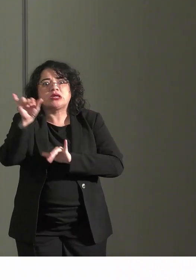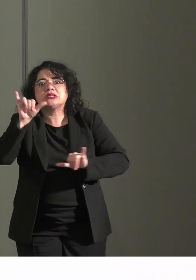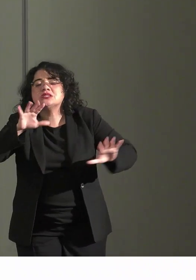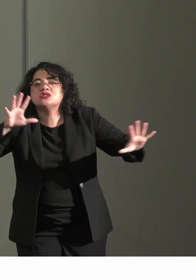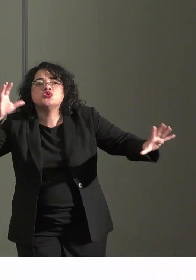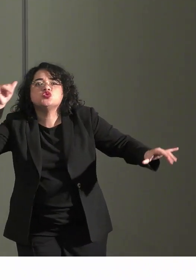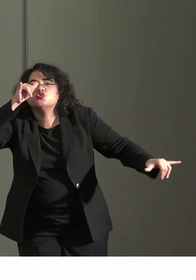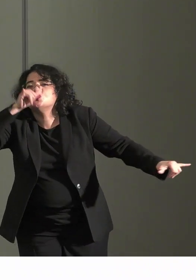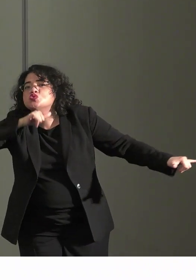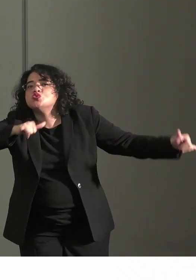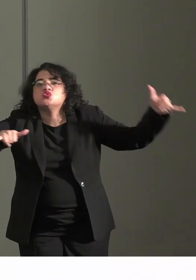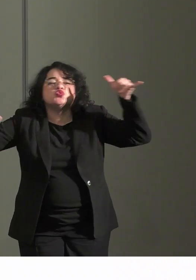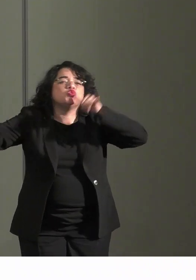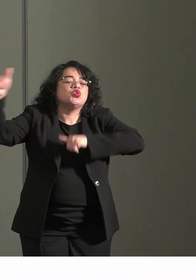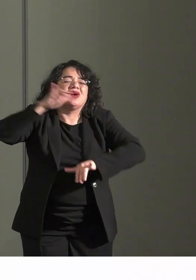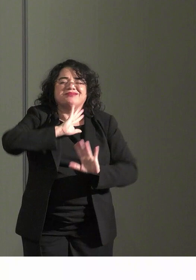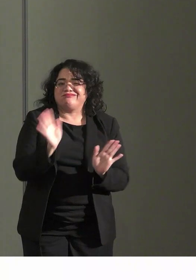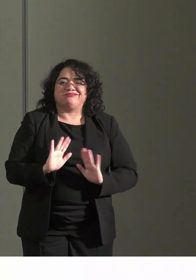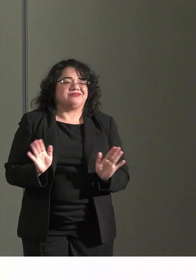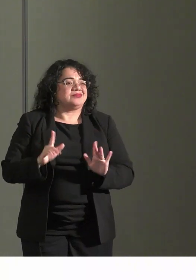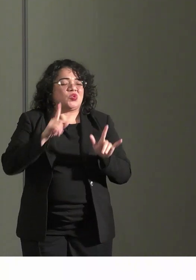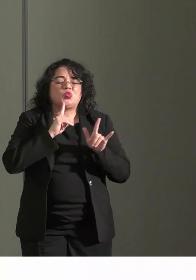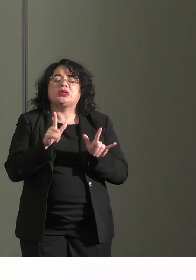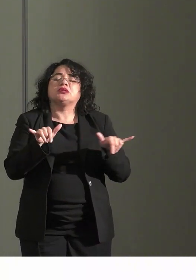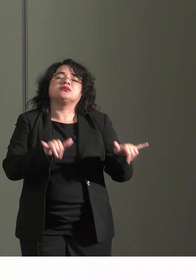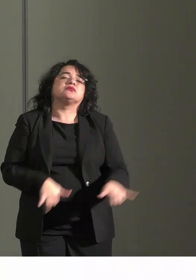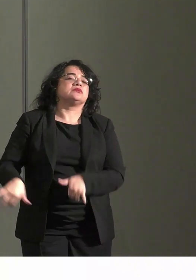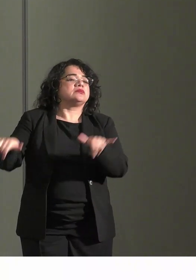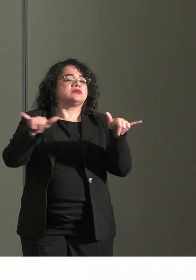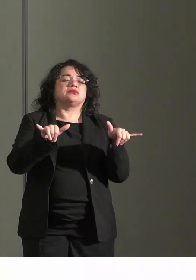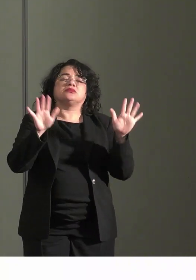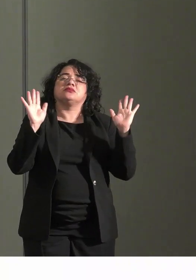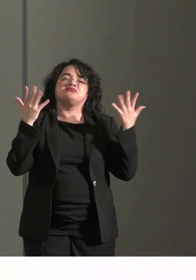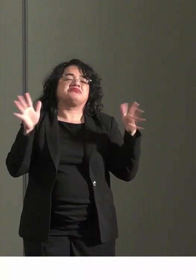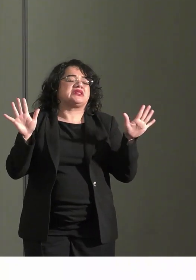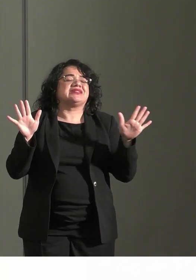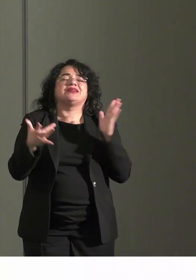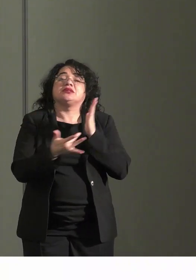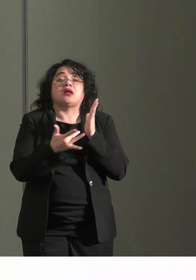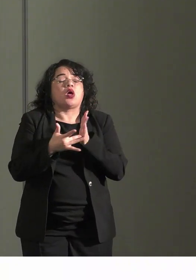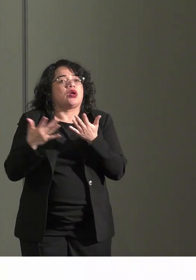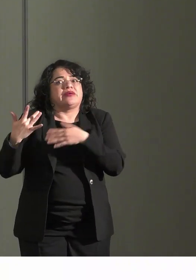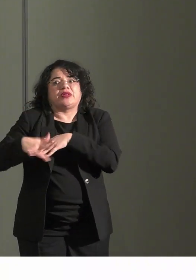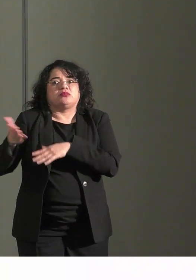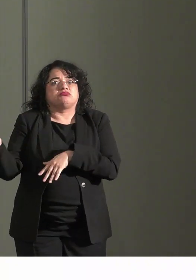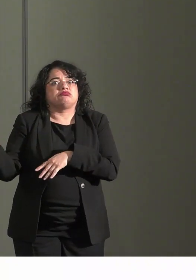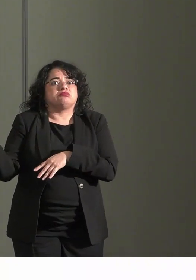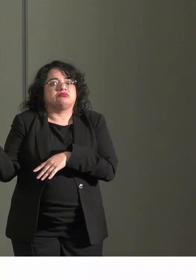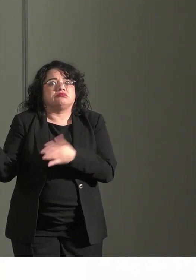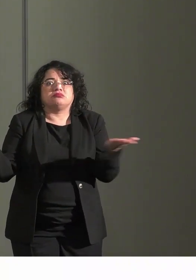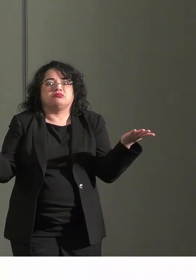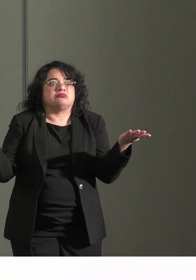not standard for employment or communication the technology is there. You go to the session here,